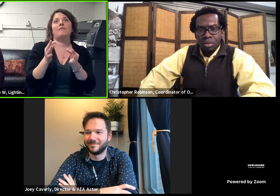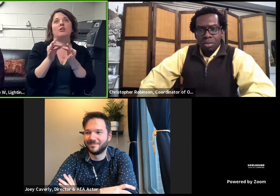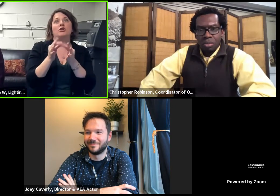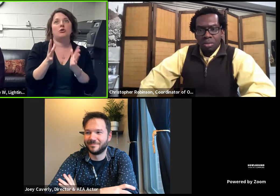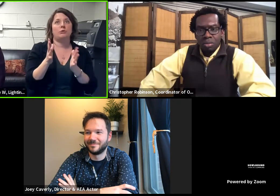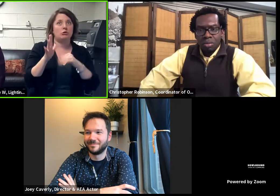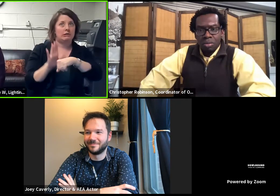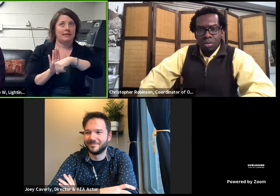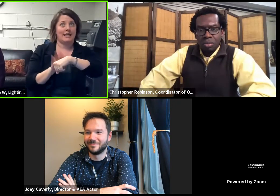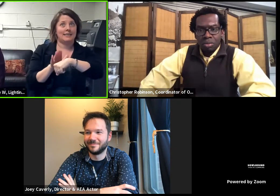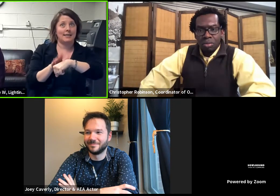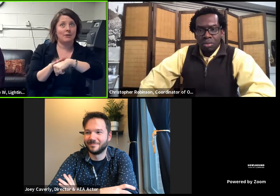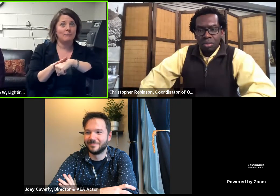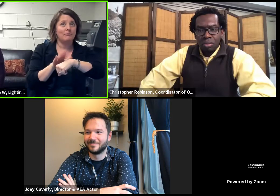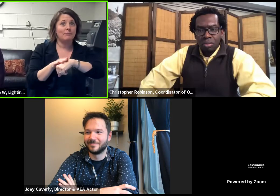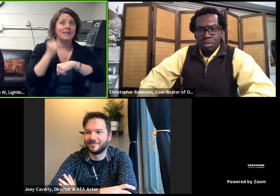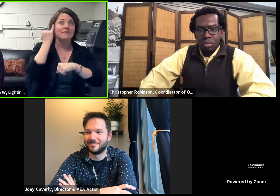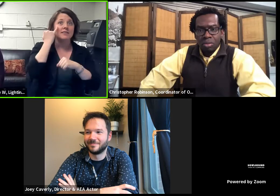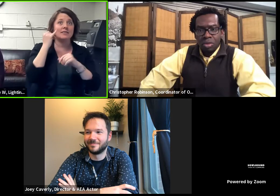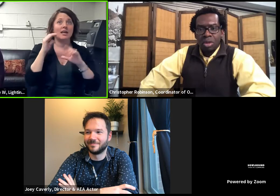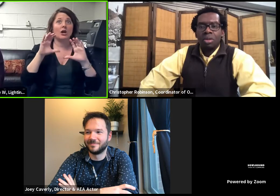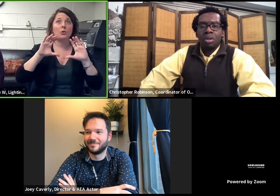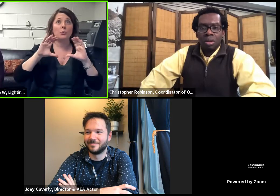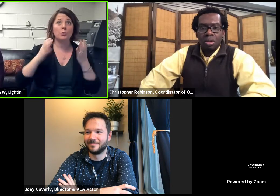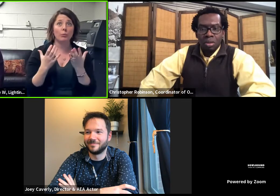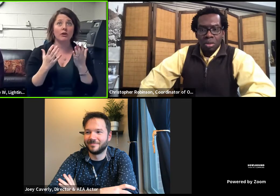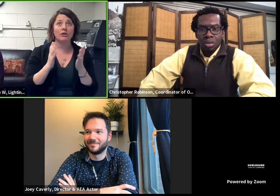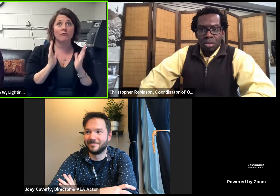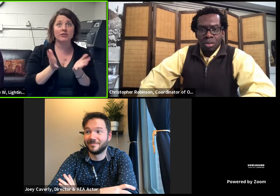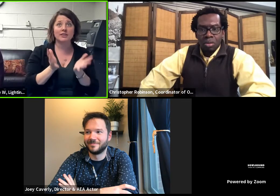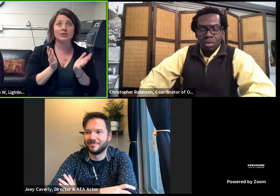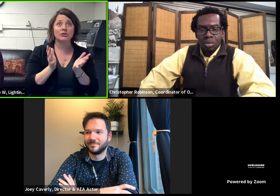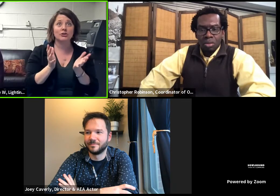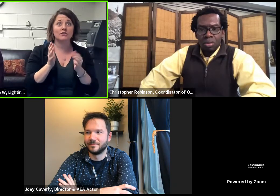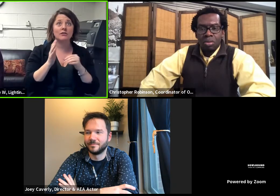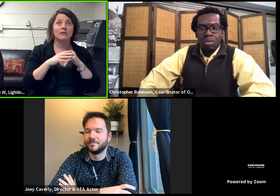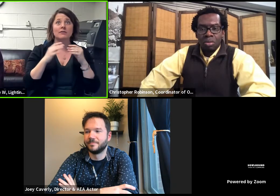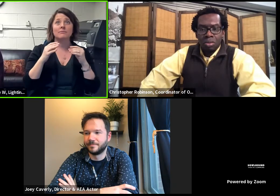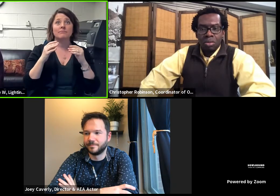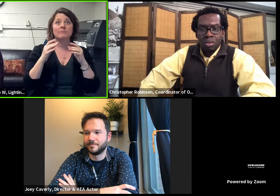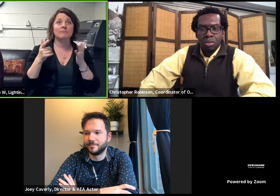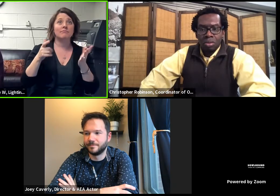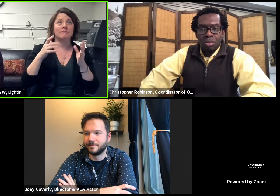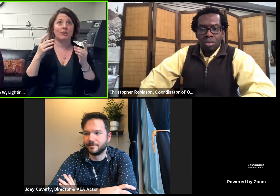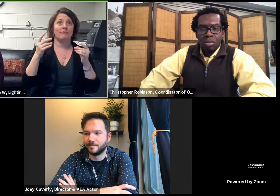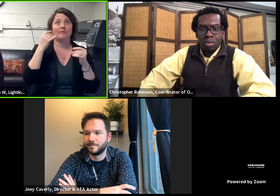I have to give the interpreter kind of a heads up if I'm using VRS. I'll say, "Hey, we're gonna be talking about,